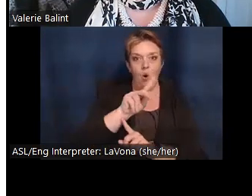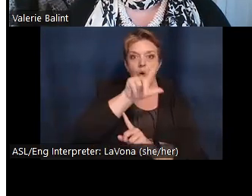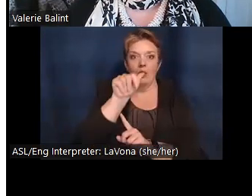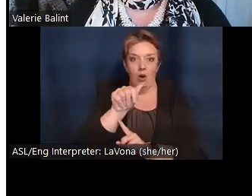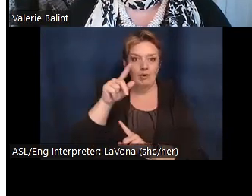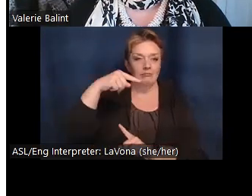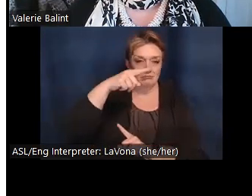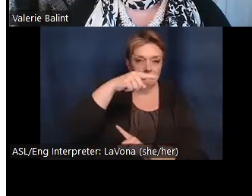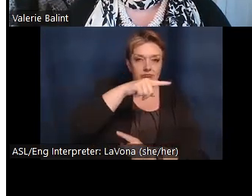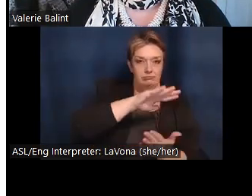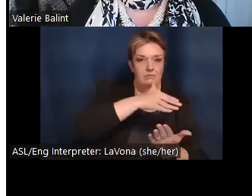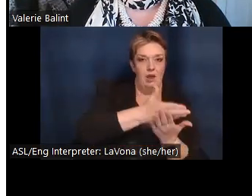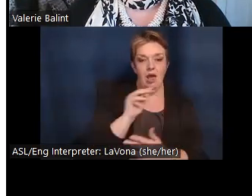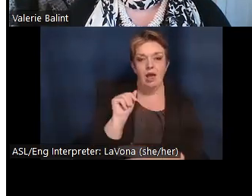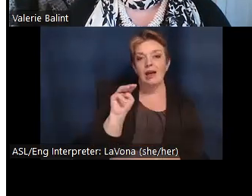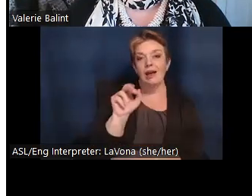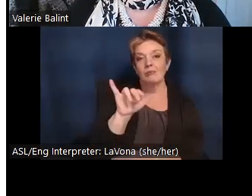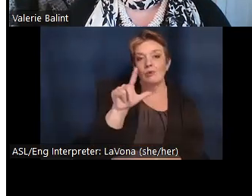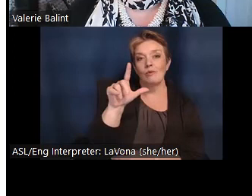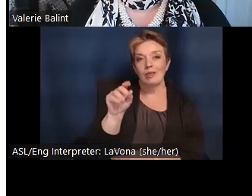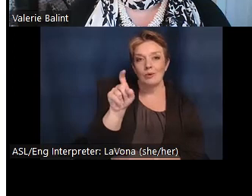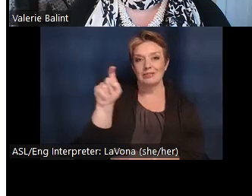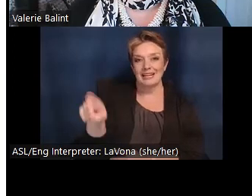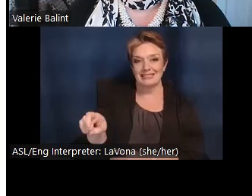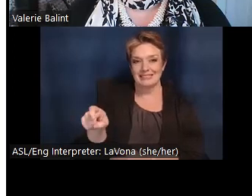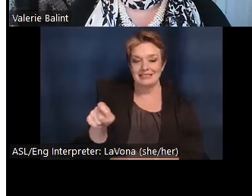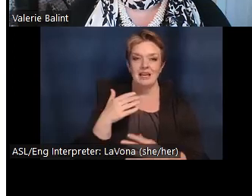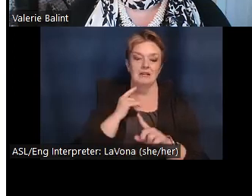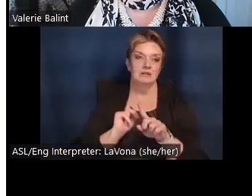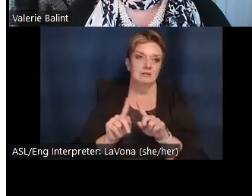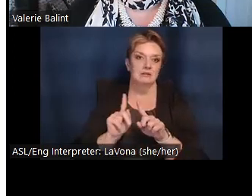by wandering around one of the many outdoor art installations in the area,